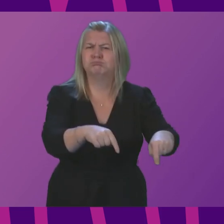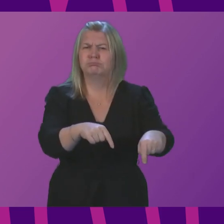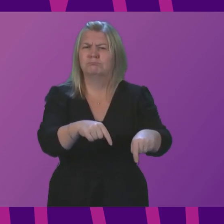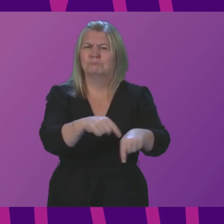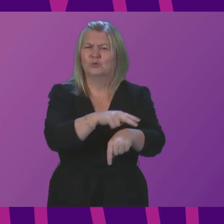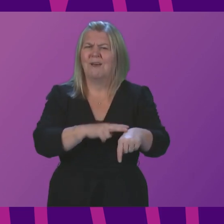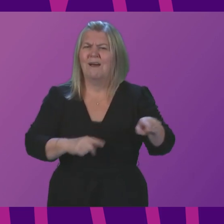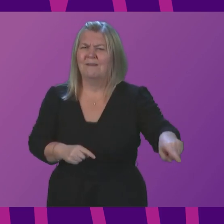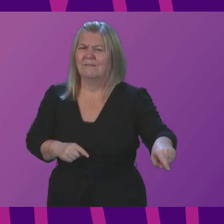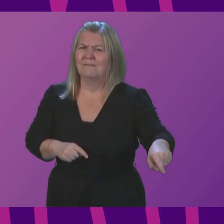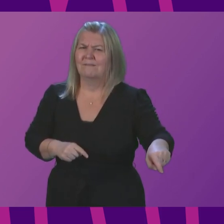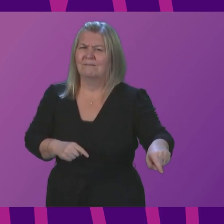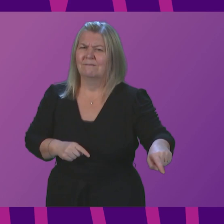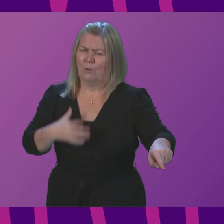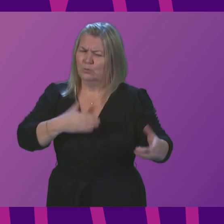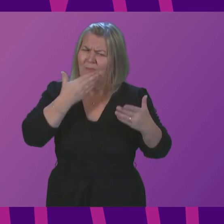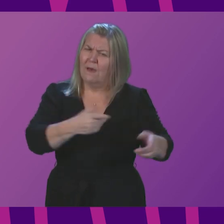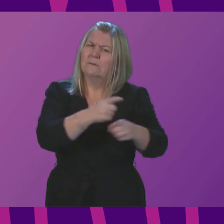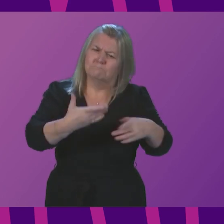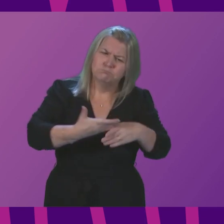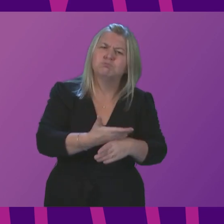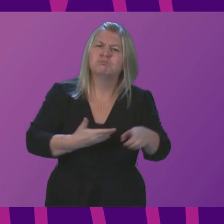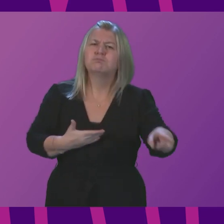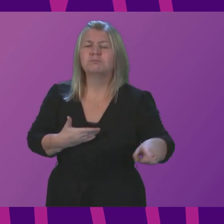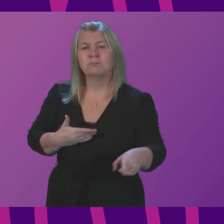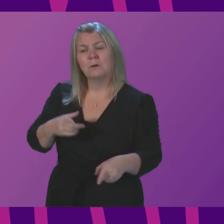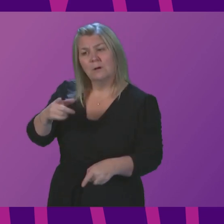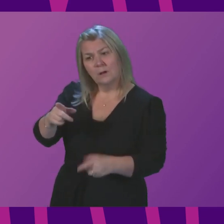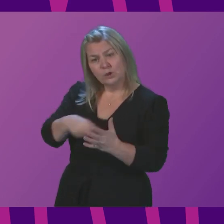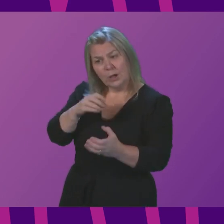I am not sure whether Jackie Baillie heard the terms of my answer to Willie Rennie, but